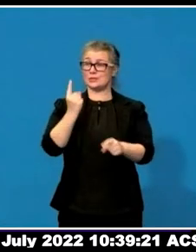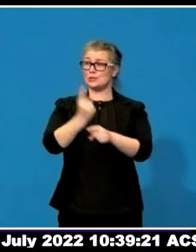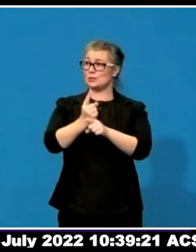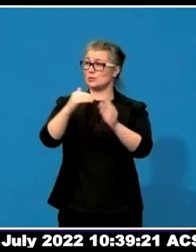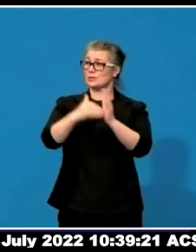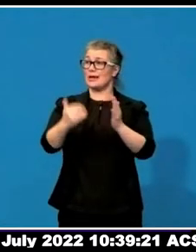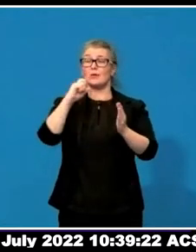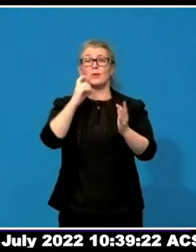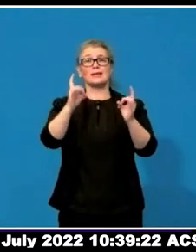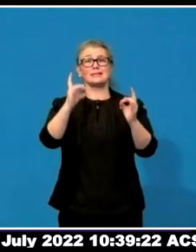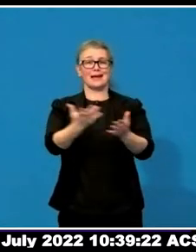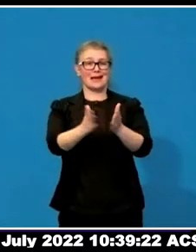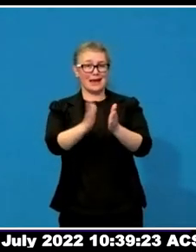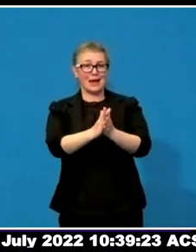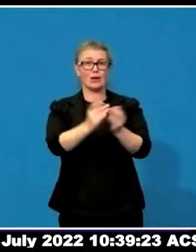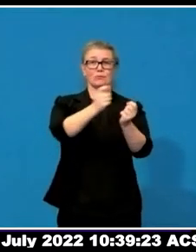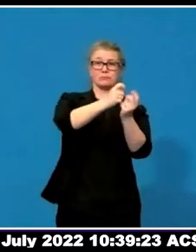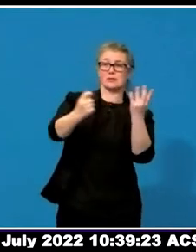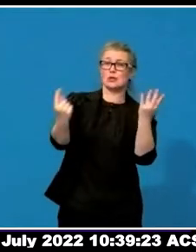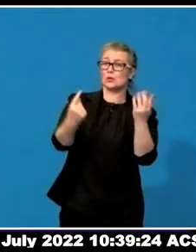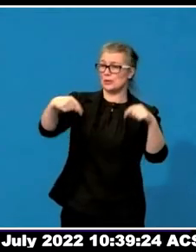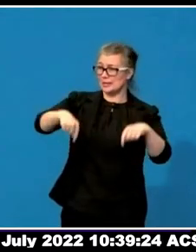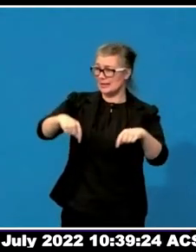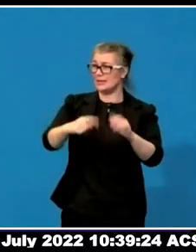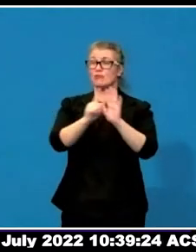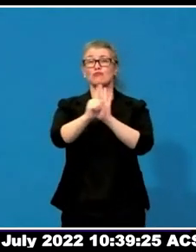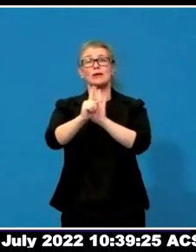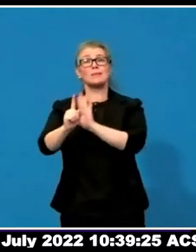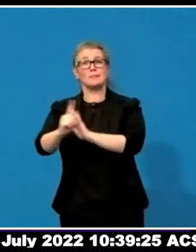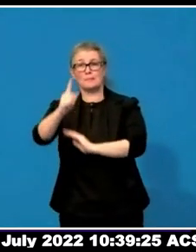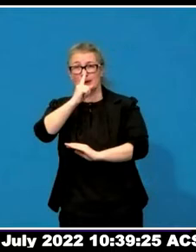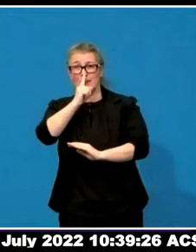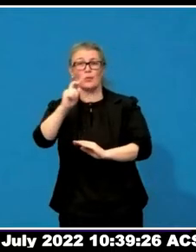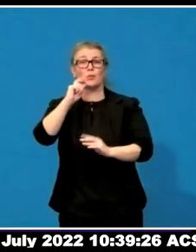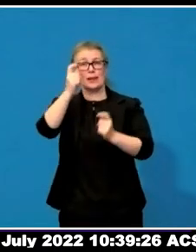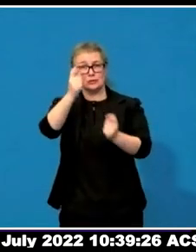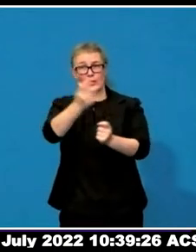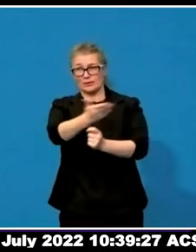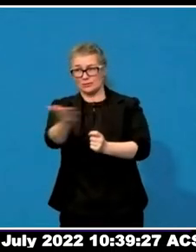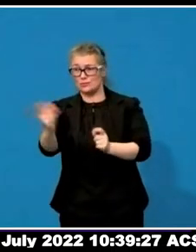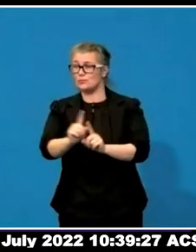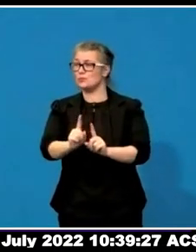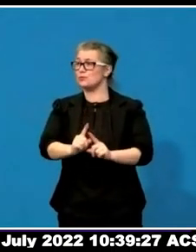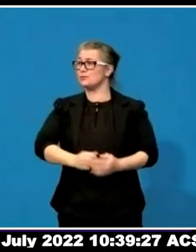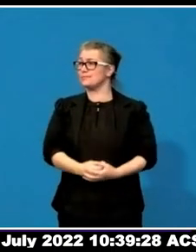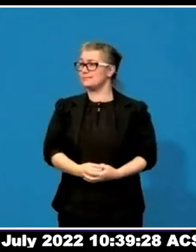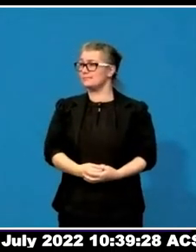the hearing room, and I understand there is representation from the Commonwealth. Is that correct? MR DIGHTON: If it please, Chair, my name is Dighton.